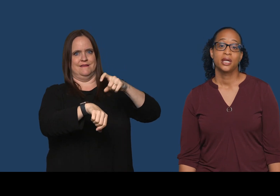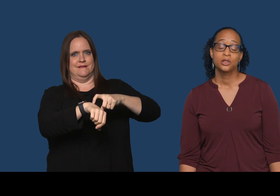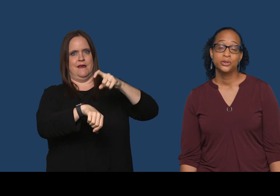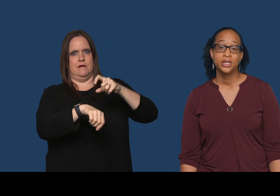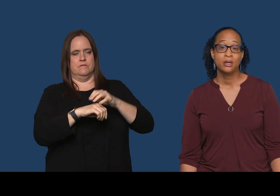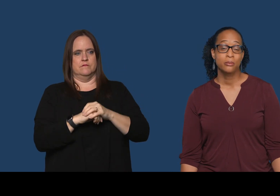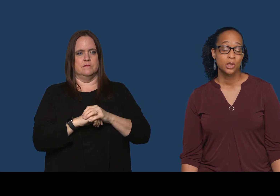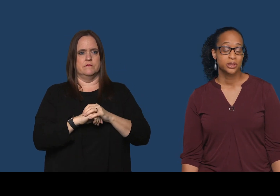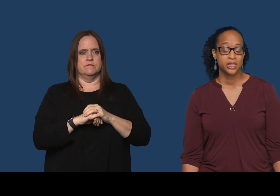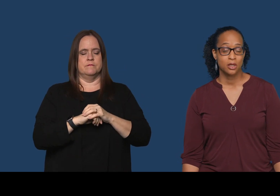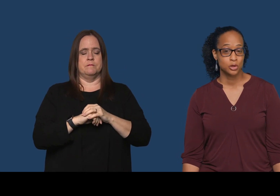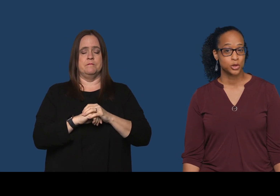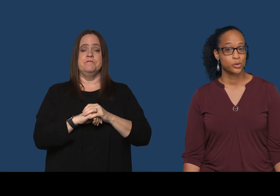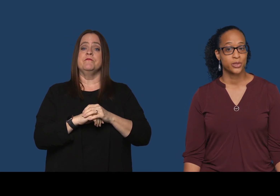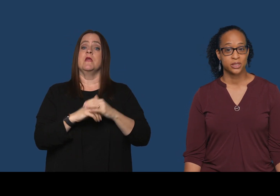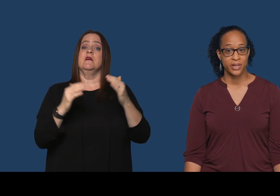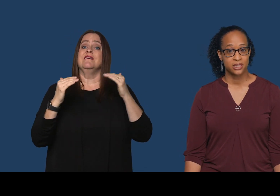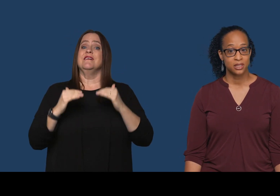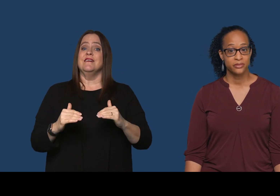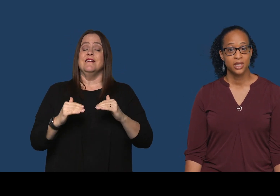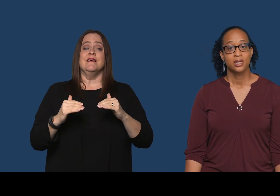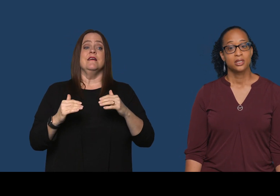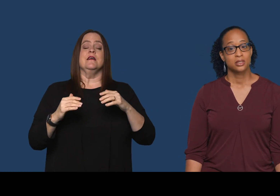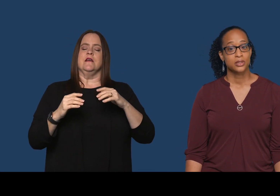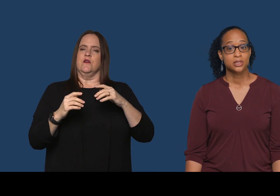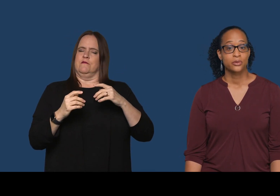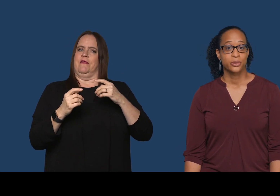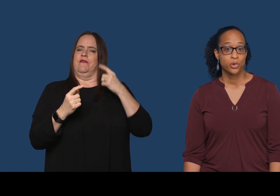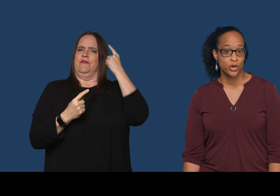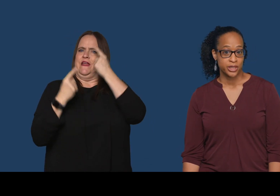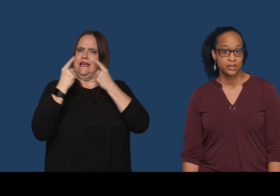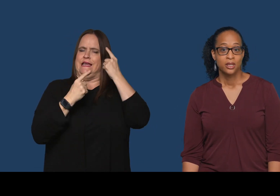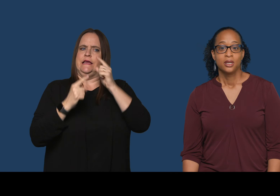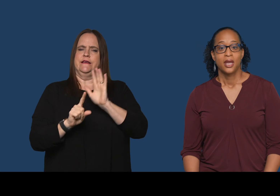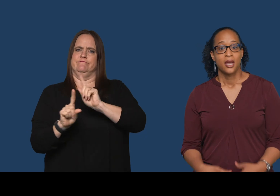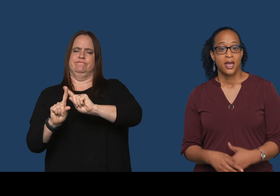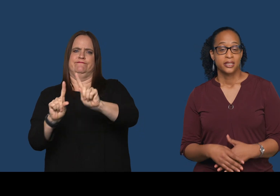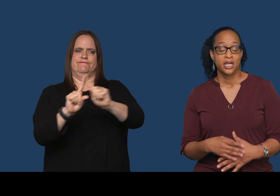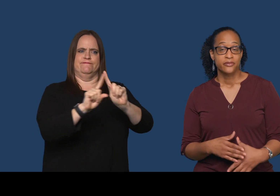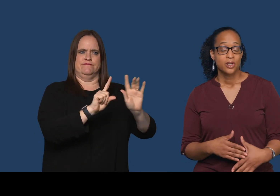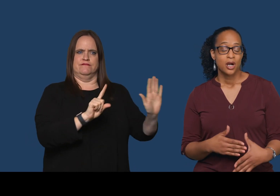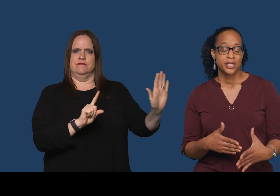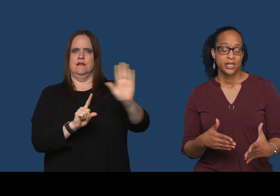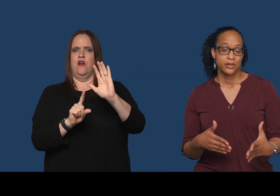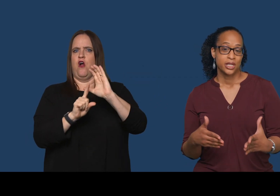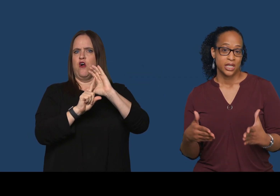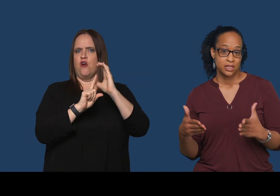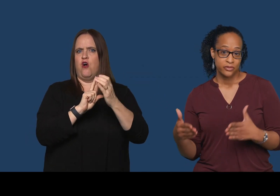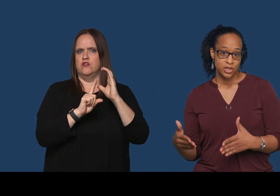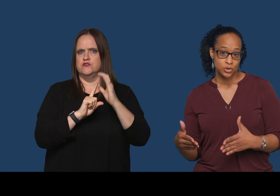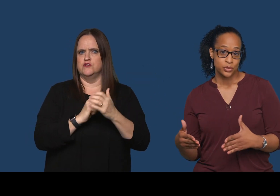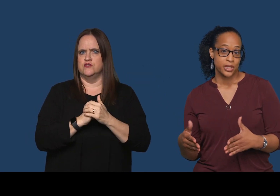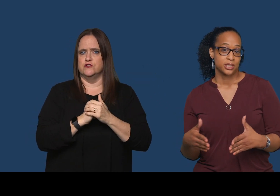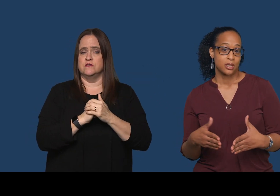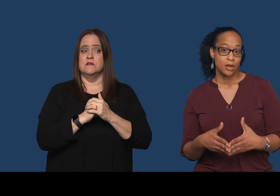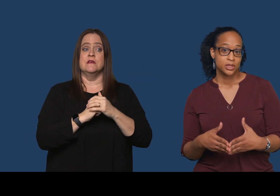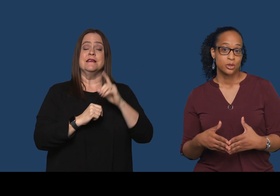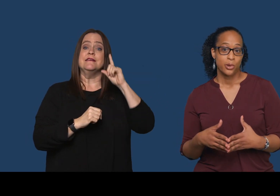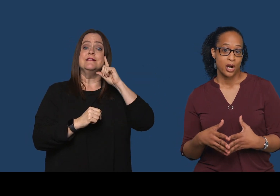Including a multicultural perspective is also important. A deaf and hard-of-hearing individual that is also part